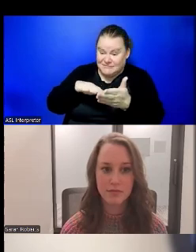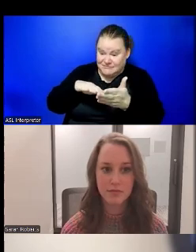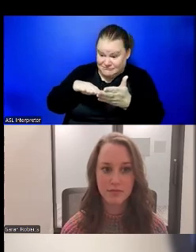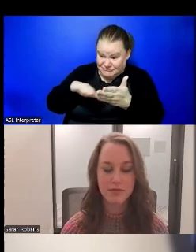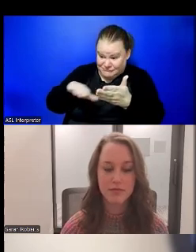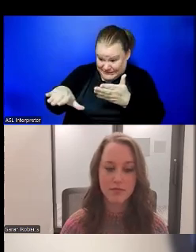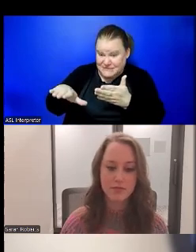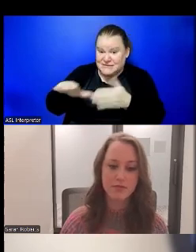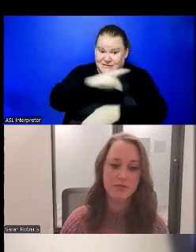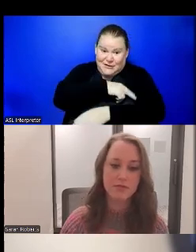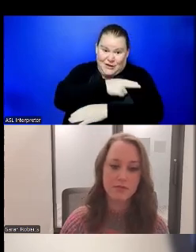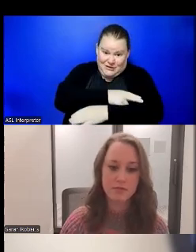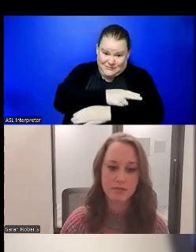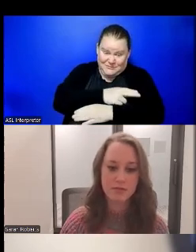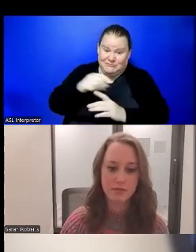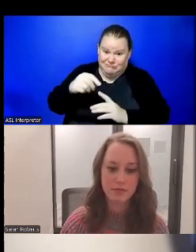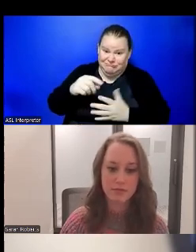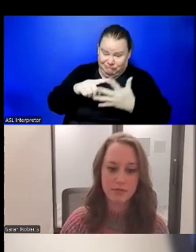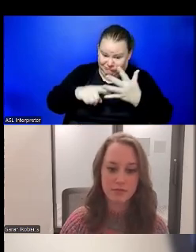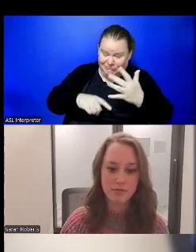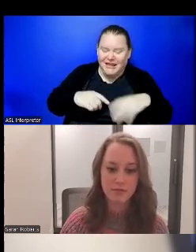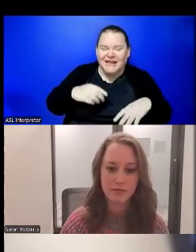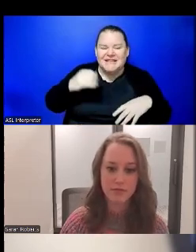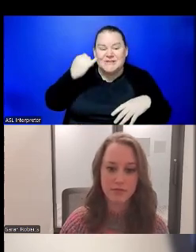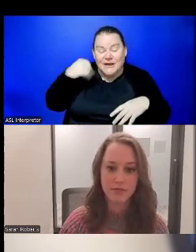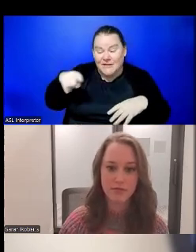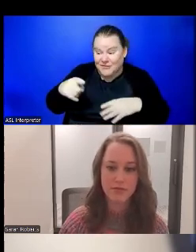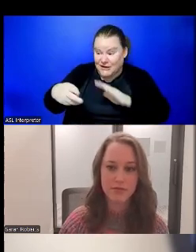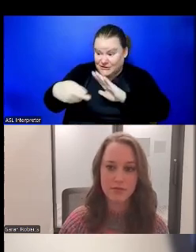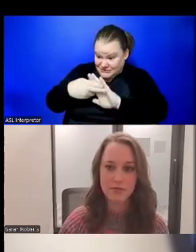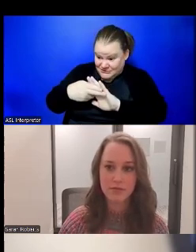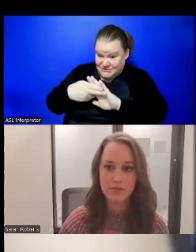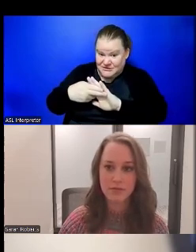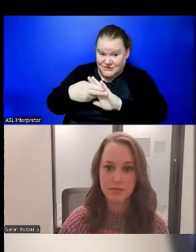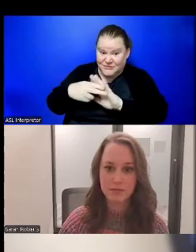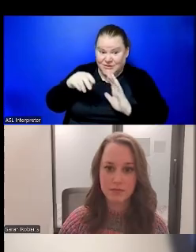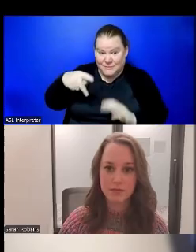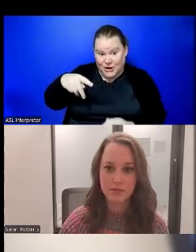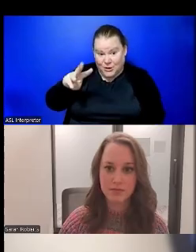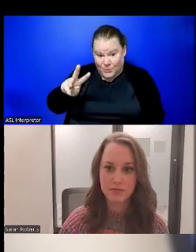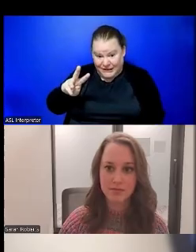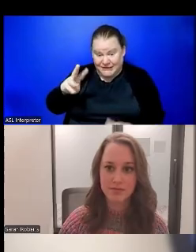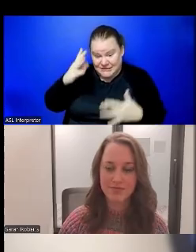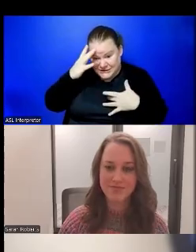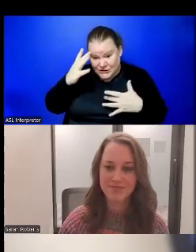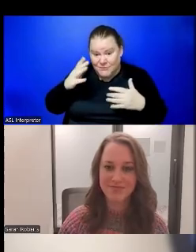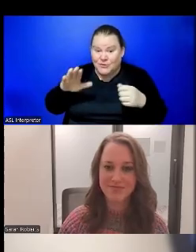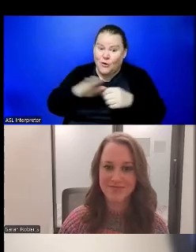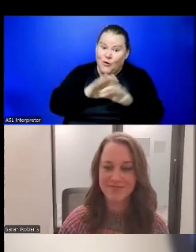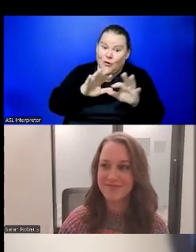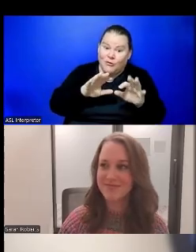is diagnosed with prader willi syndrome, our entire team collapses on the family. Want, you know, providing them with